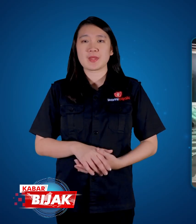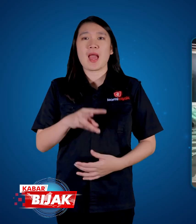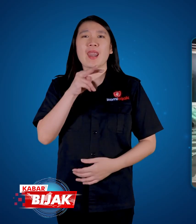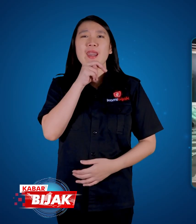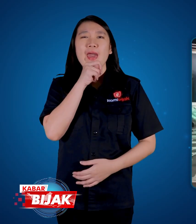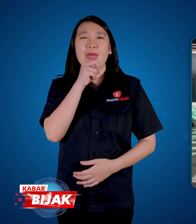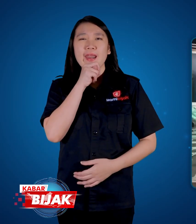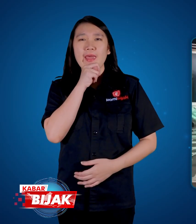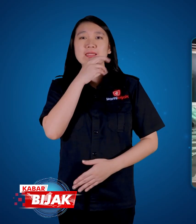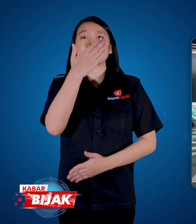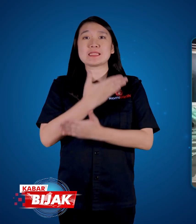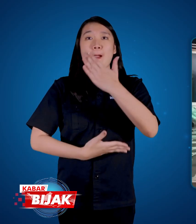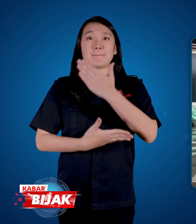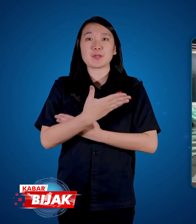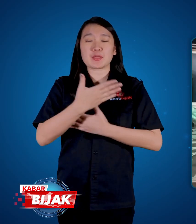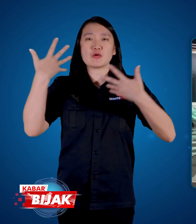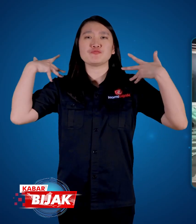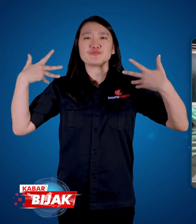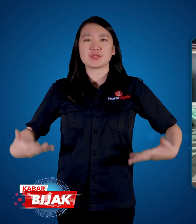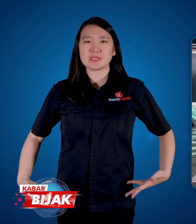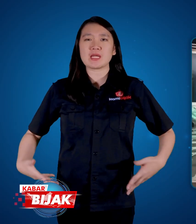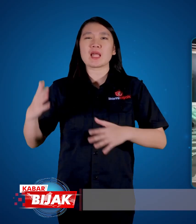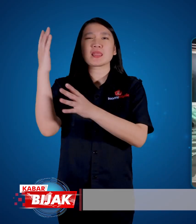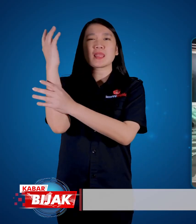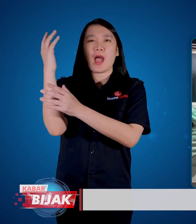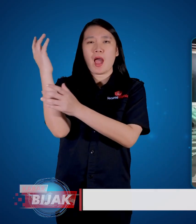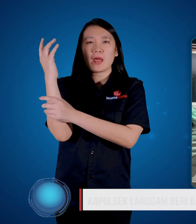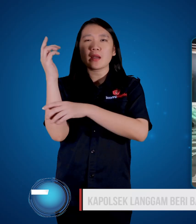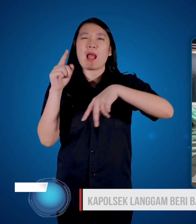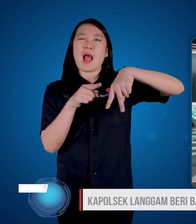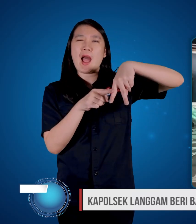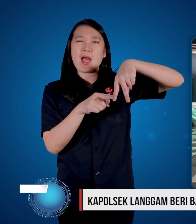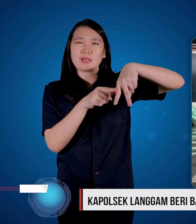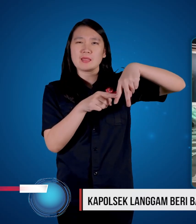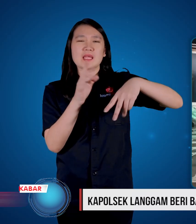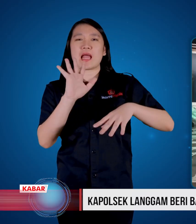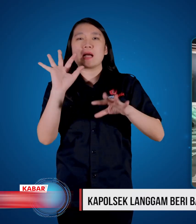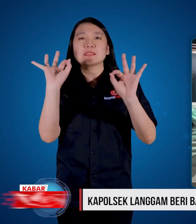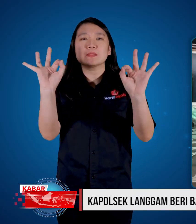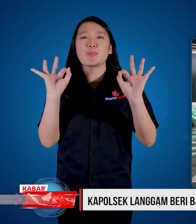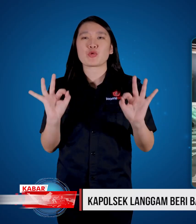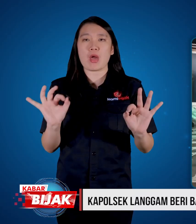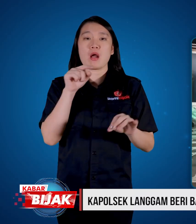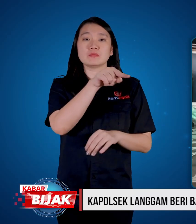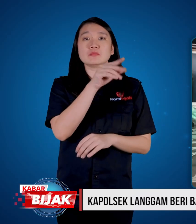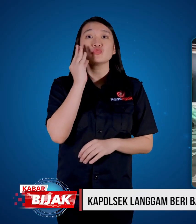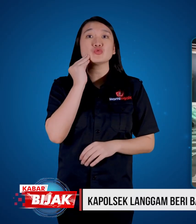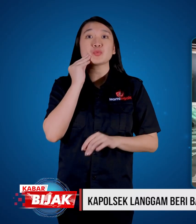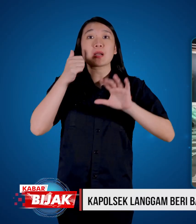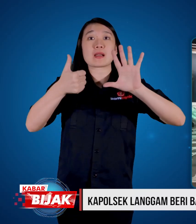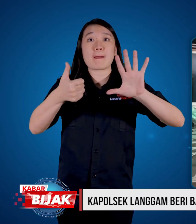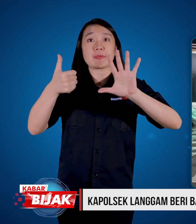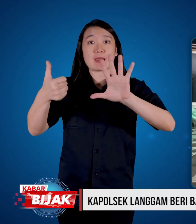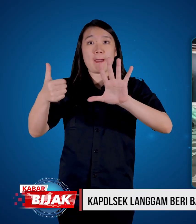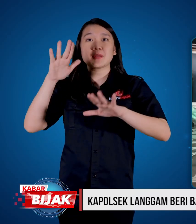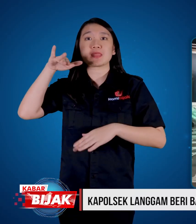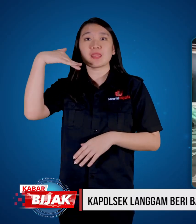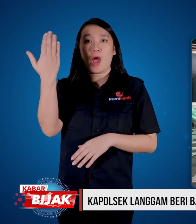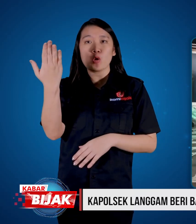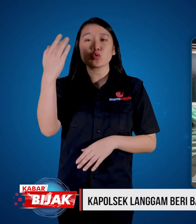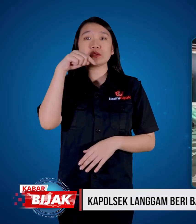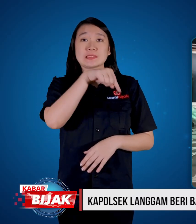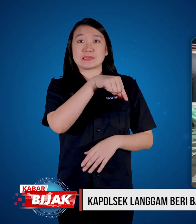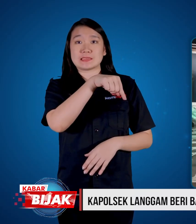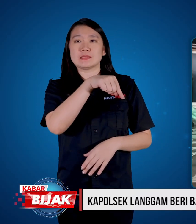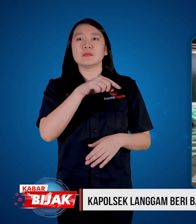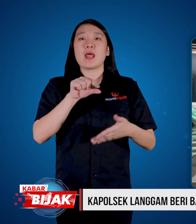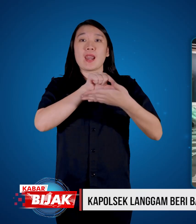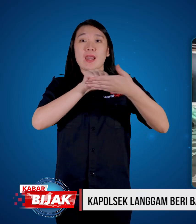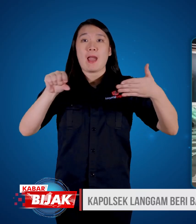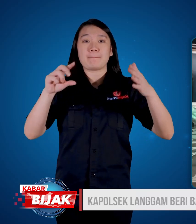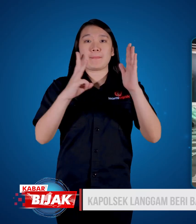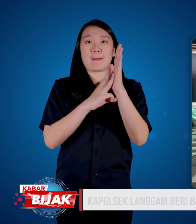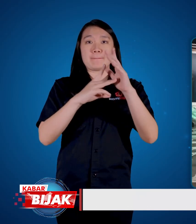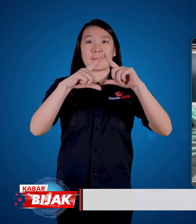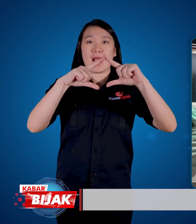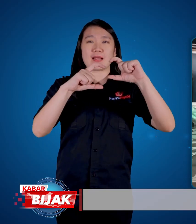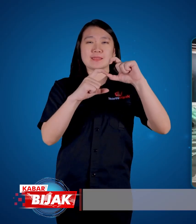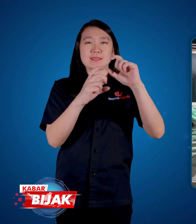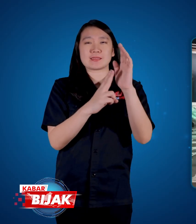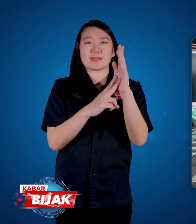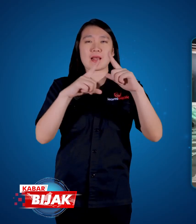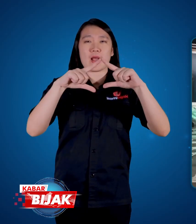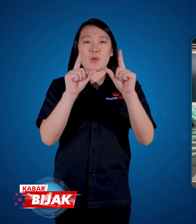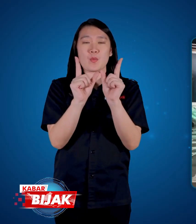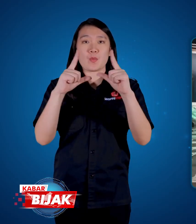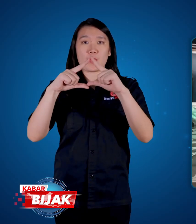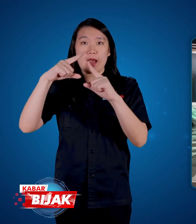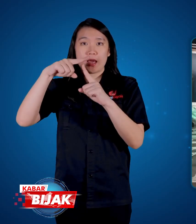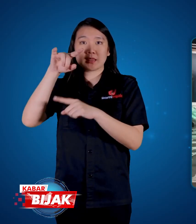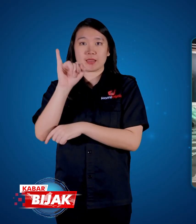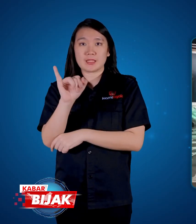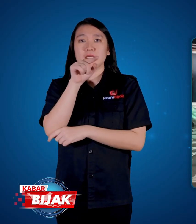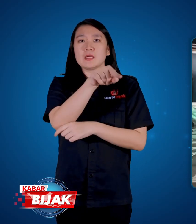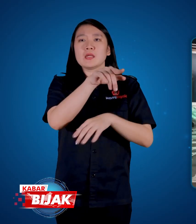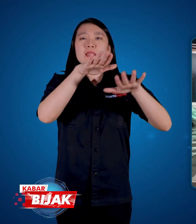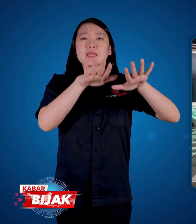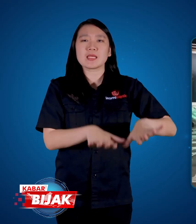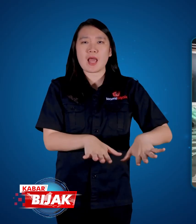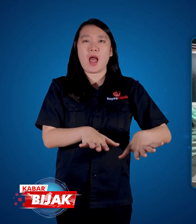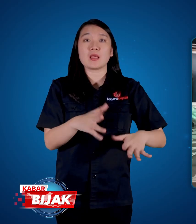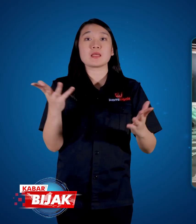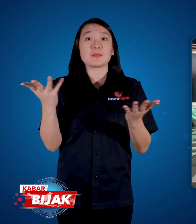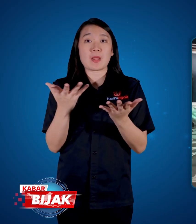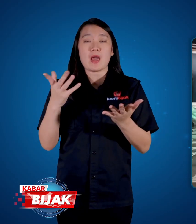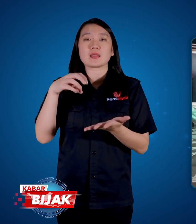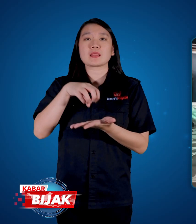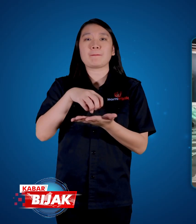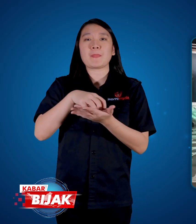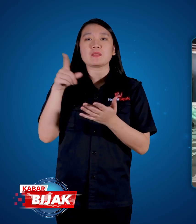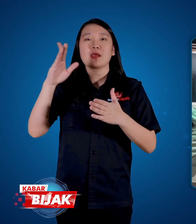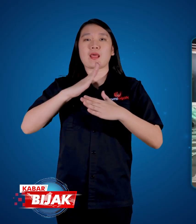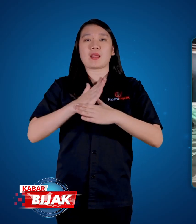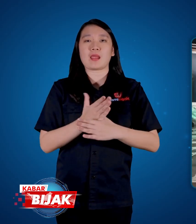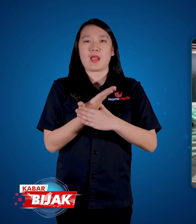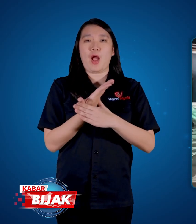Grandma has a physical disability, her hands and feet are not perfect 66 years old named Masnawati who lives in Riau.